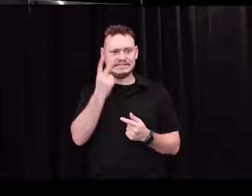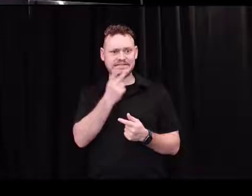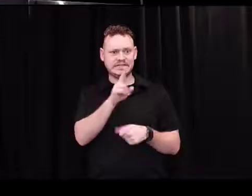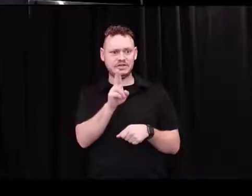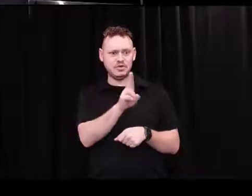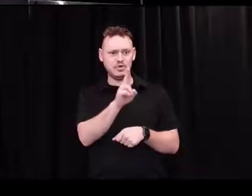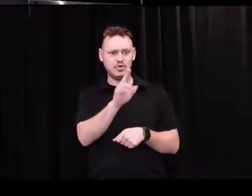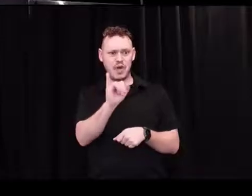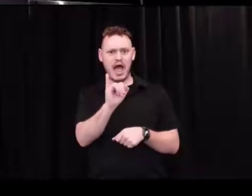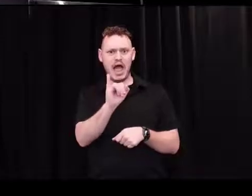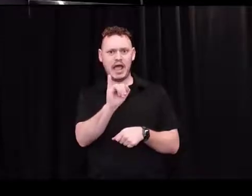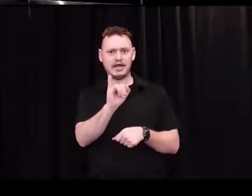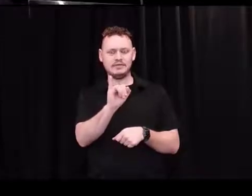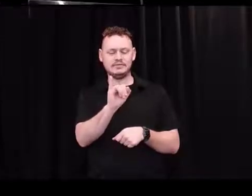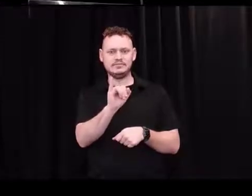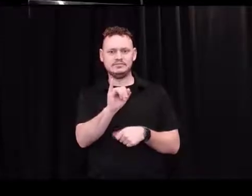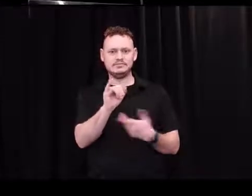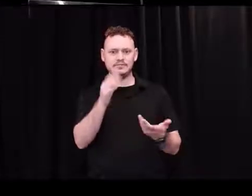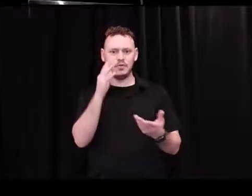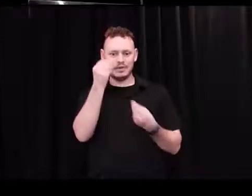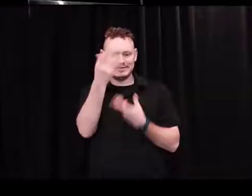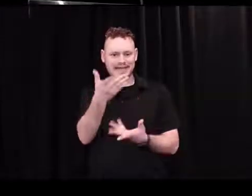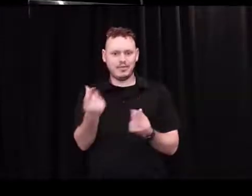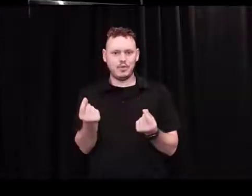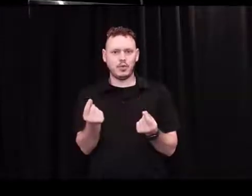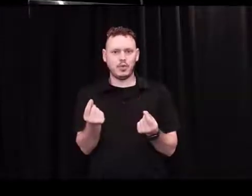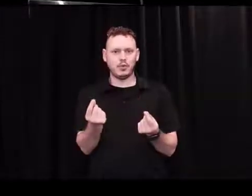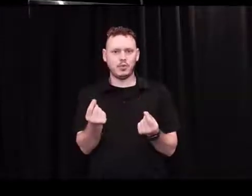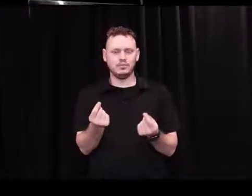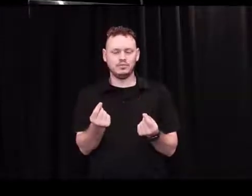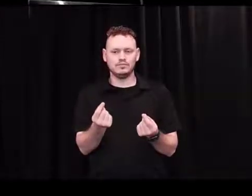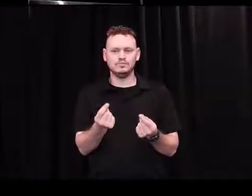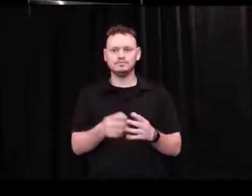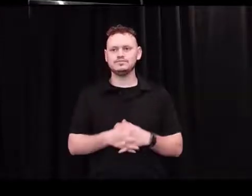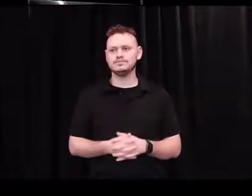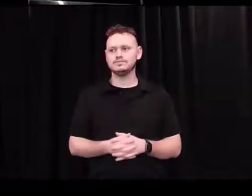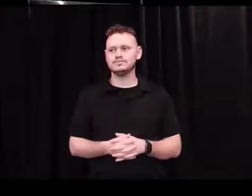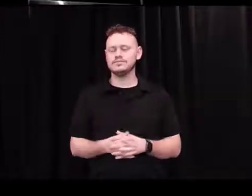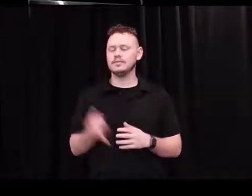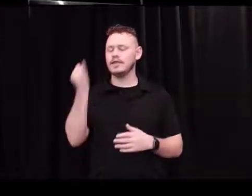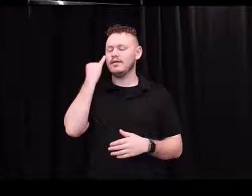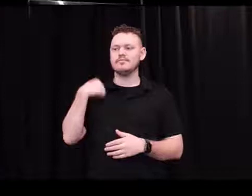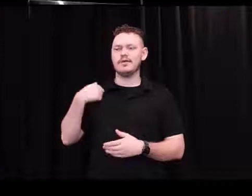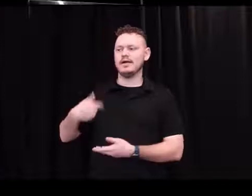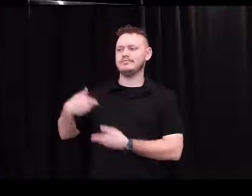"what what is this thing and what does it do?" If I said there was a logo on the top left of a